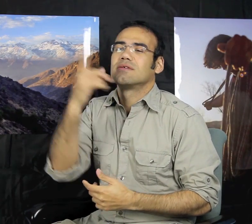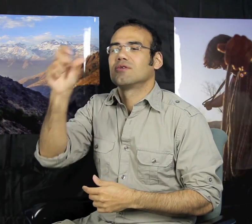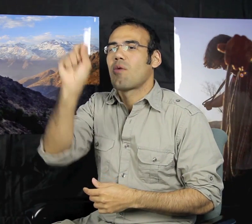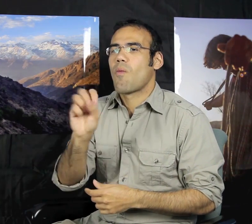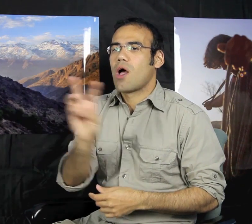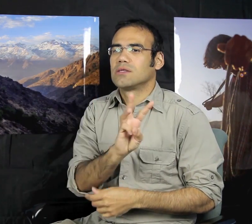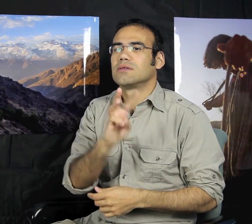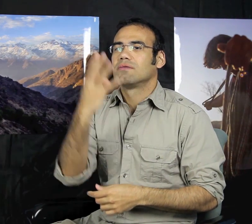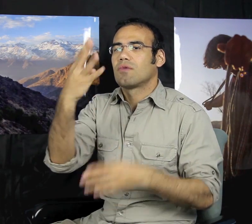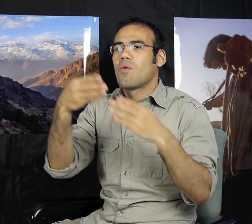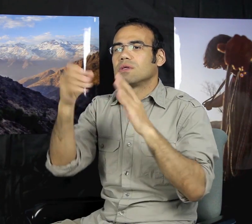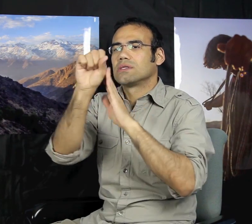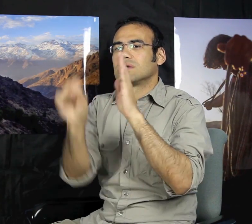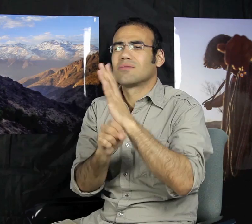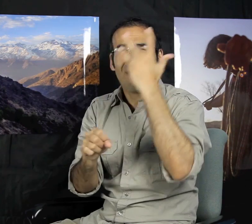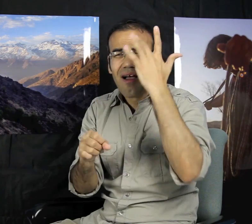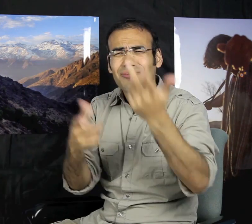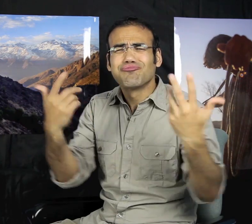My other favorite is located southwest USA of the 4 corner states.